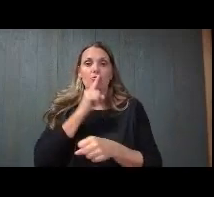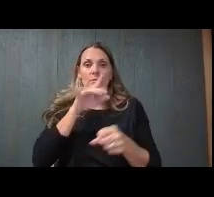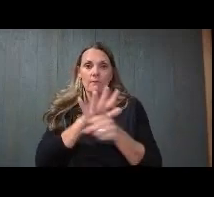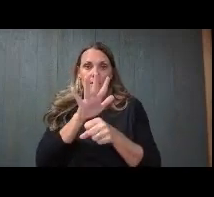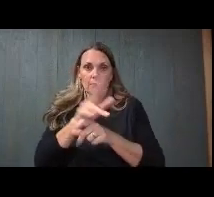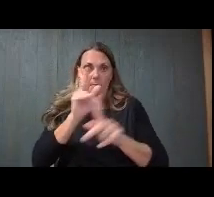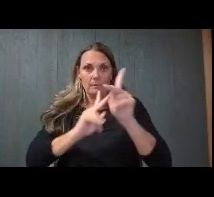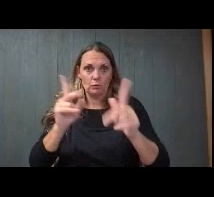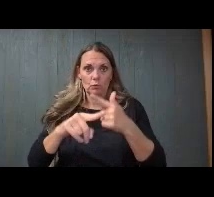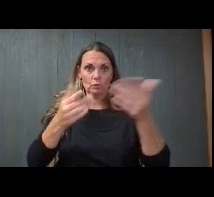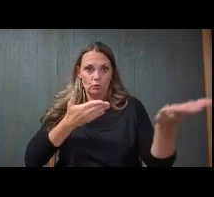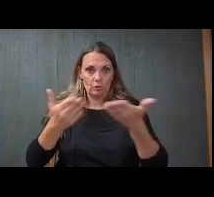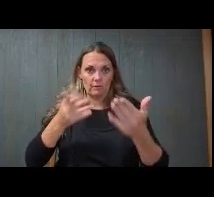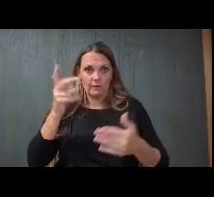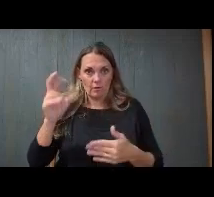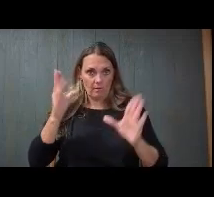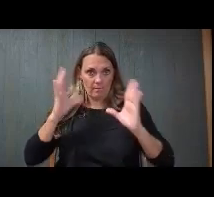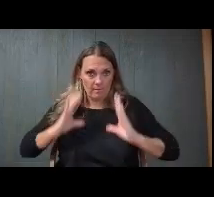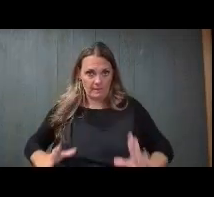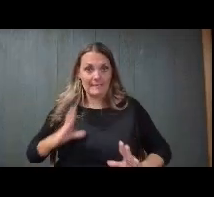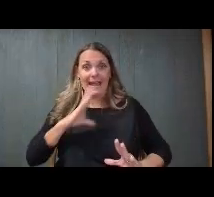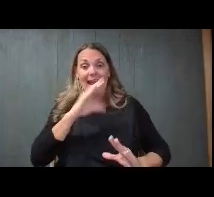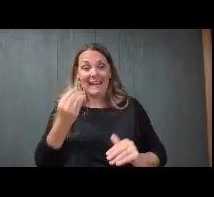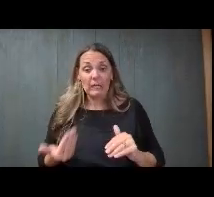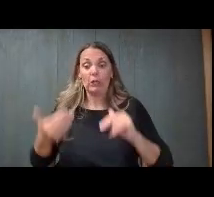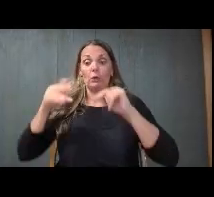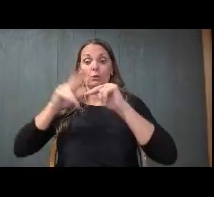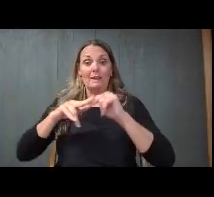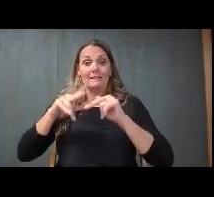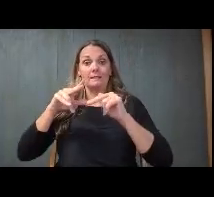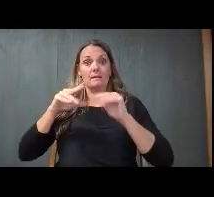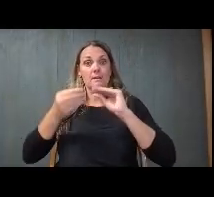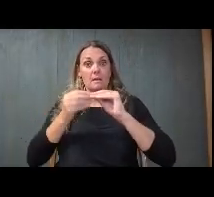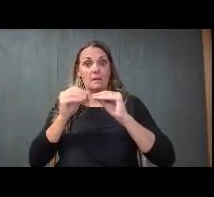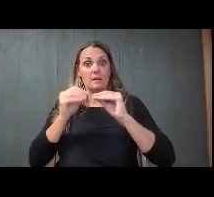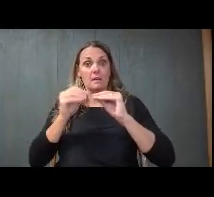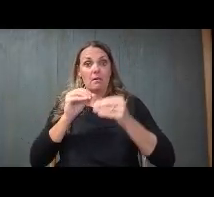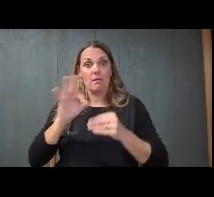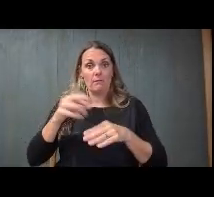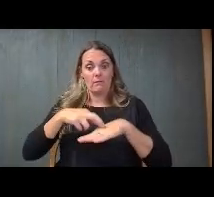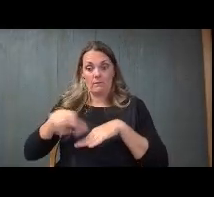Capacity to serve an increased number of referrals.